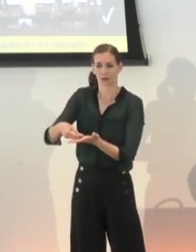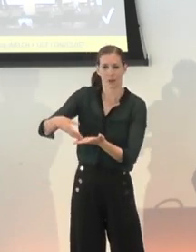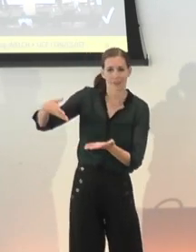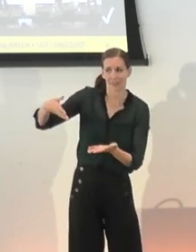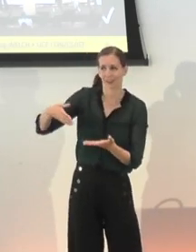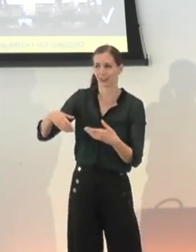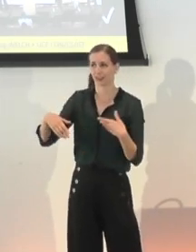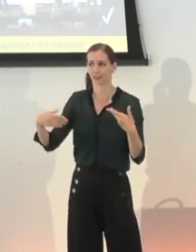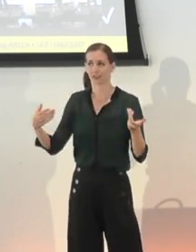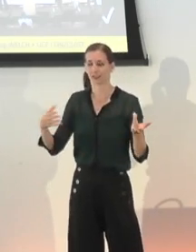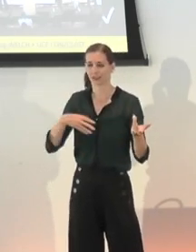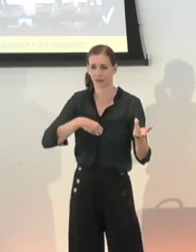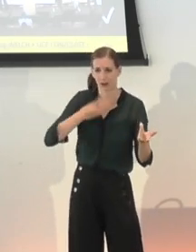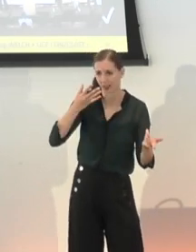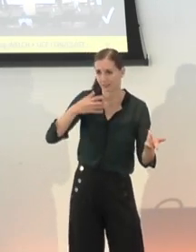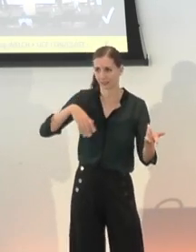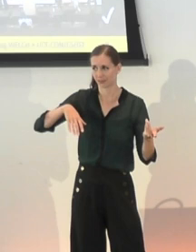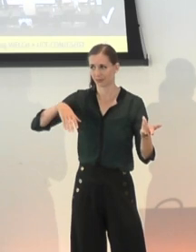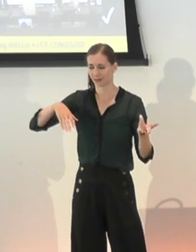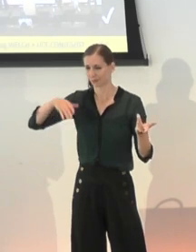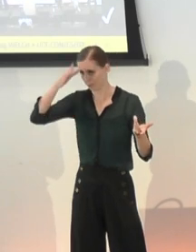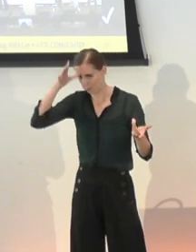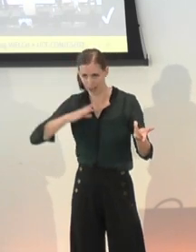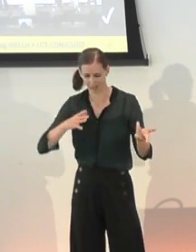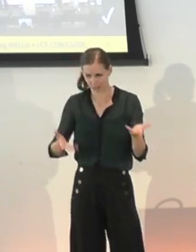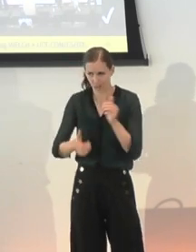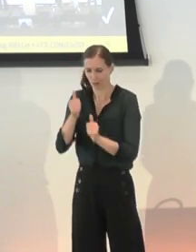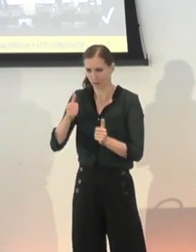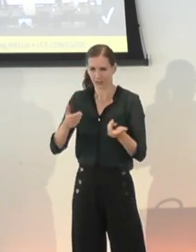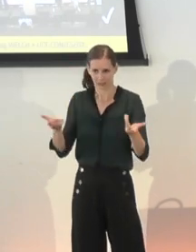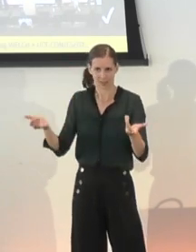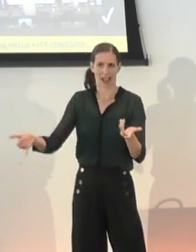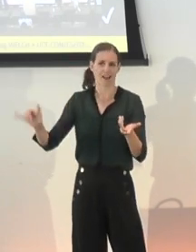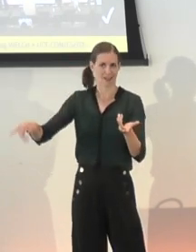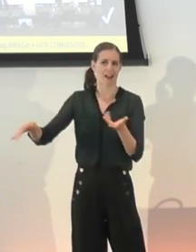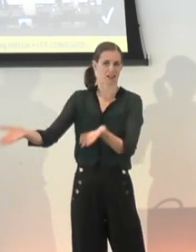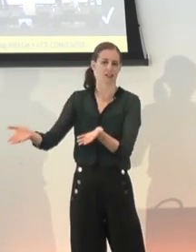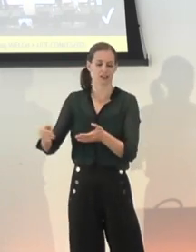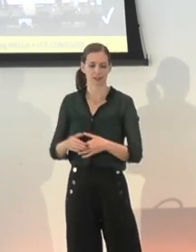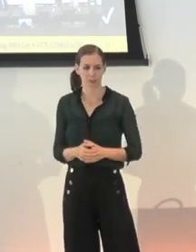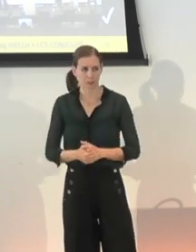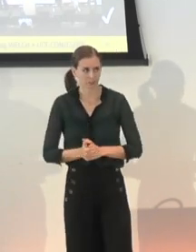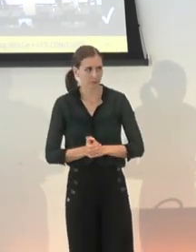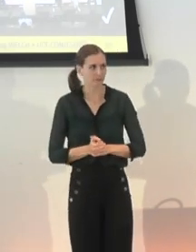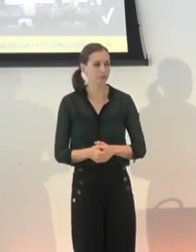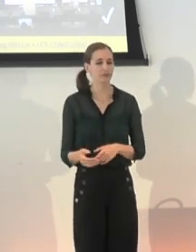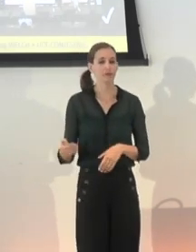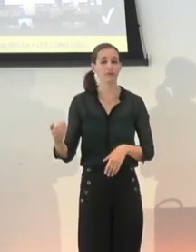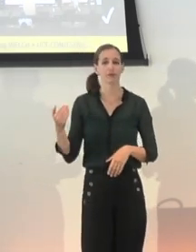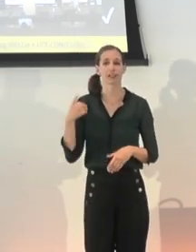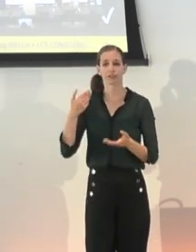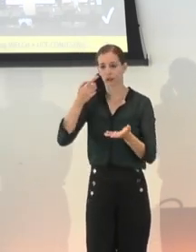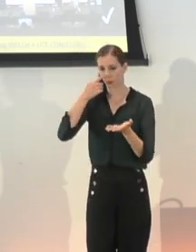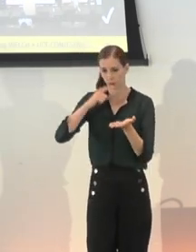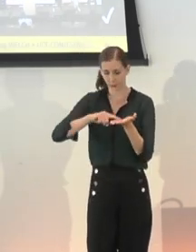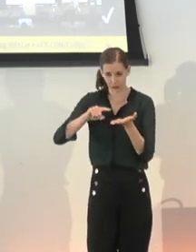men being studied. What is happening, we have the researchers, they are designing the studies